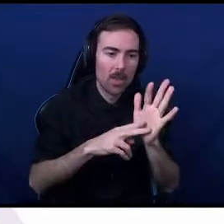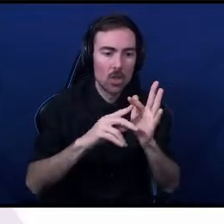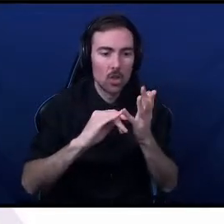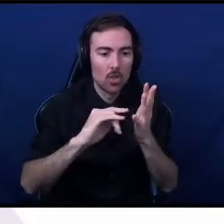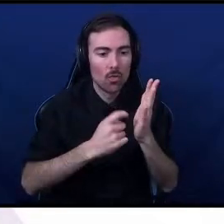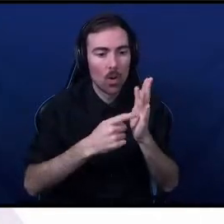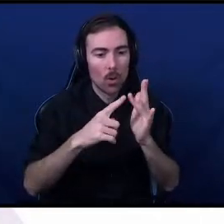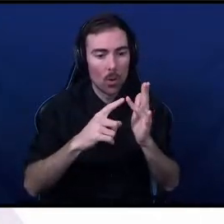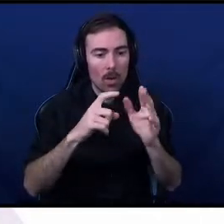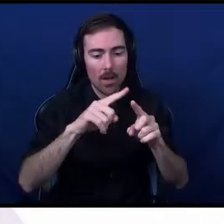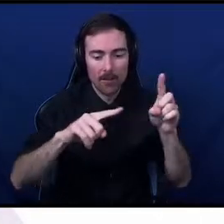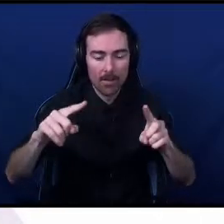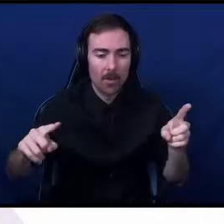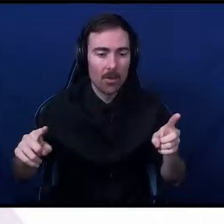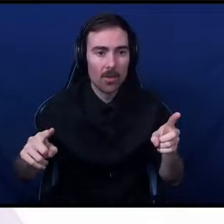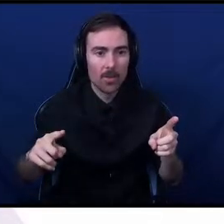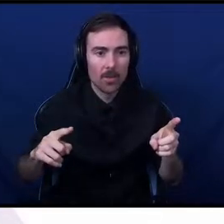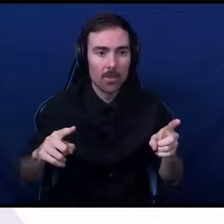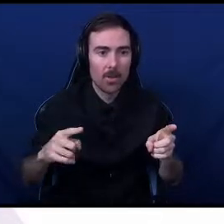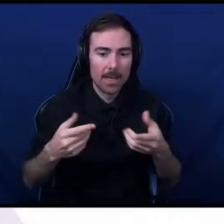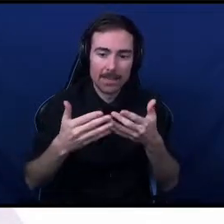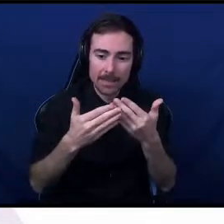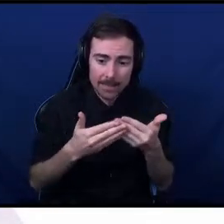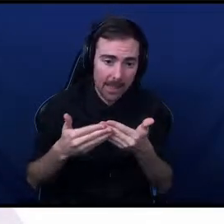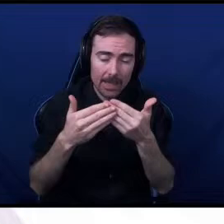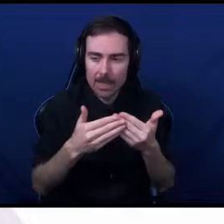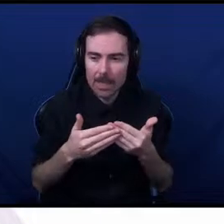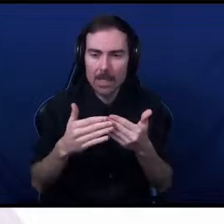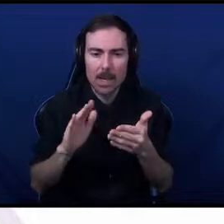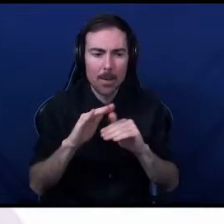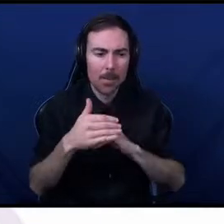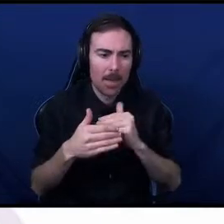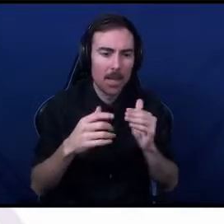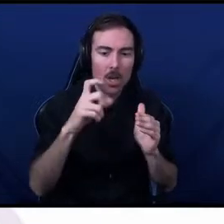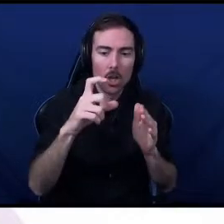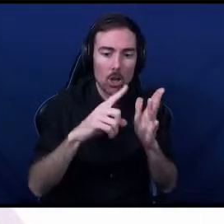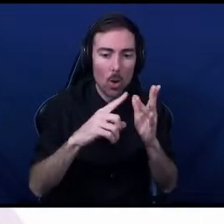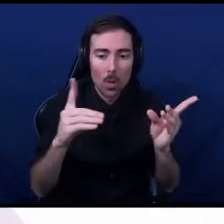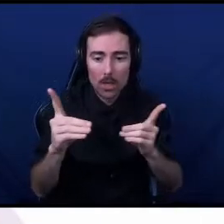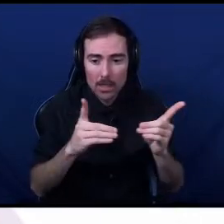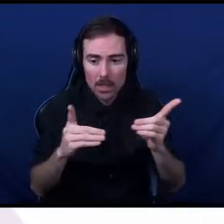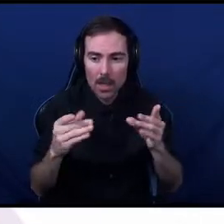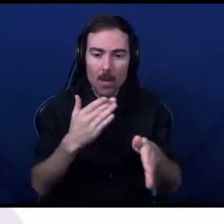And for my honours, I was looking at code design methodology and working with amputees to look at how we could